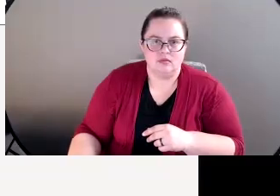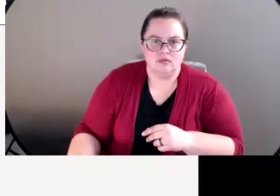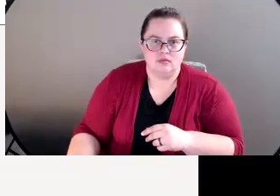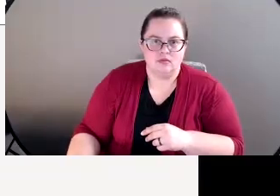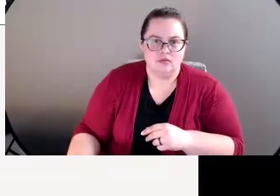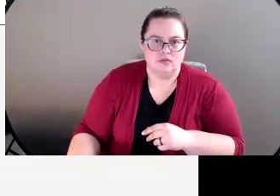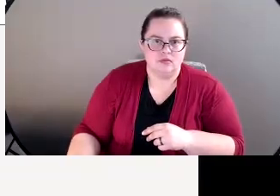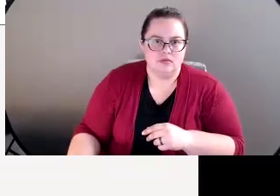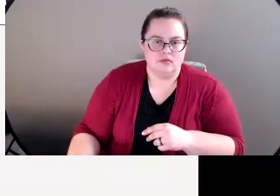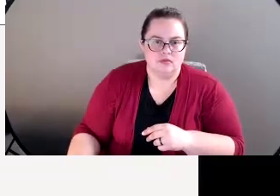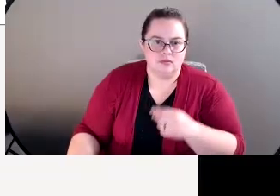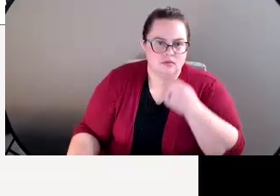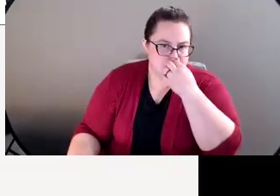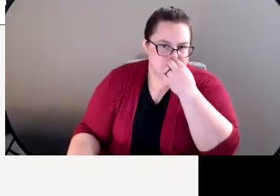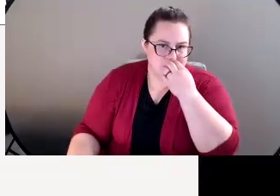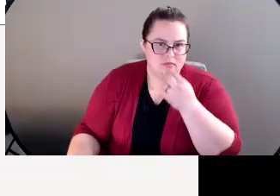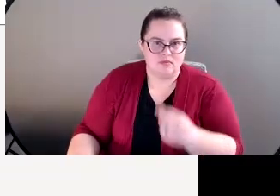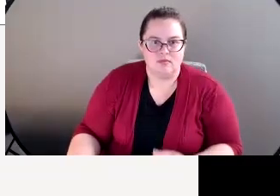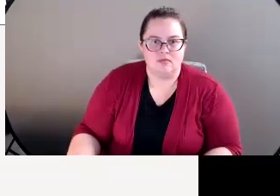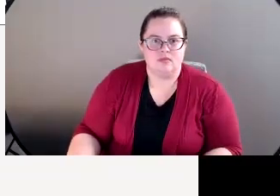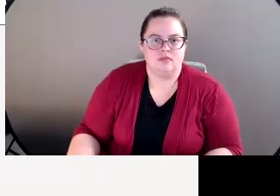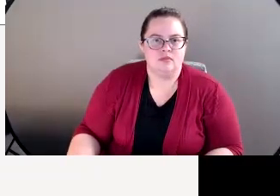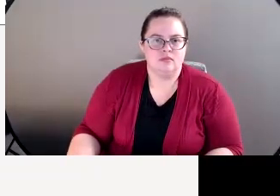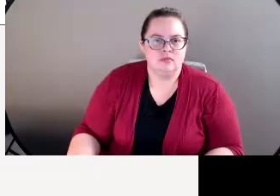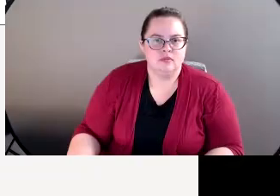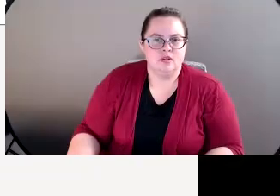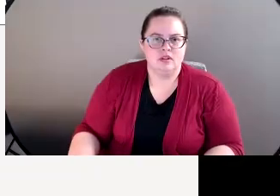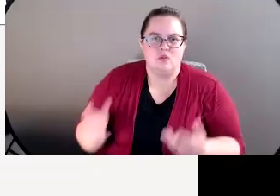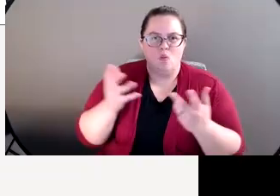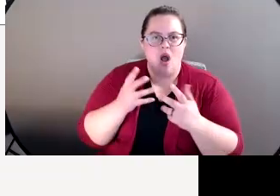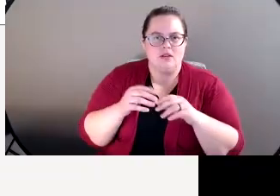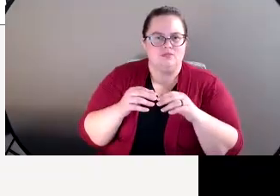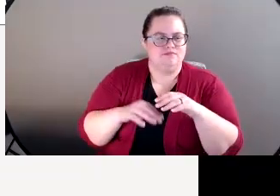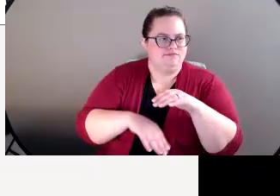They...the chancellor's office.